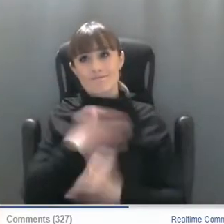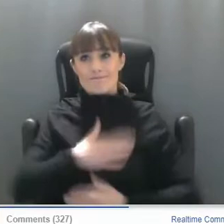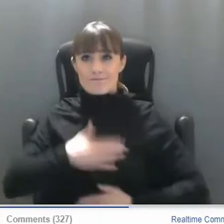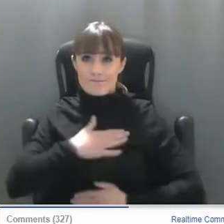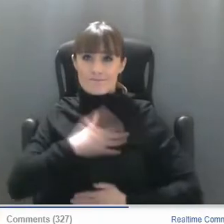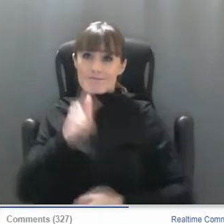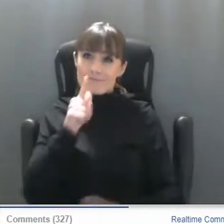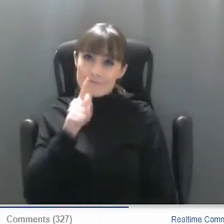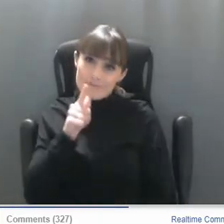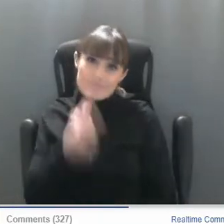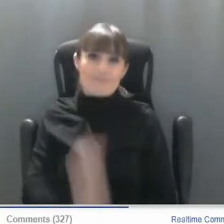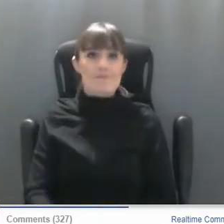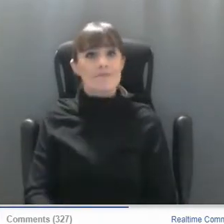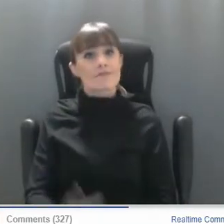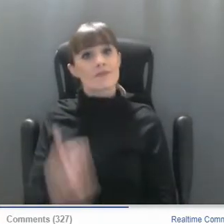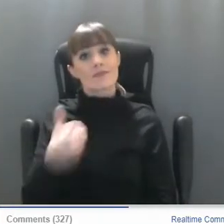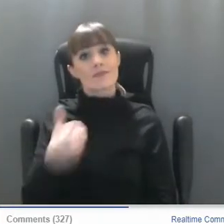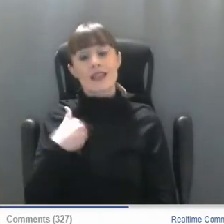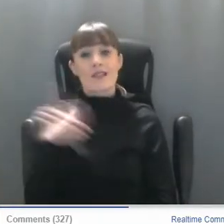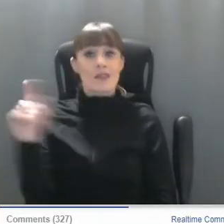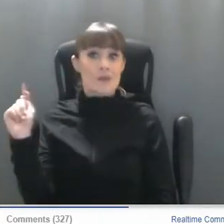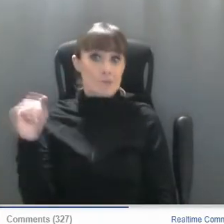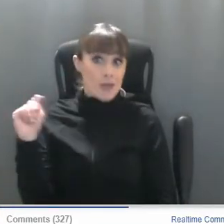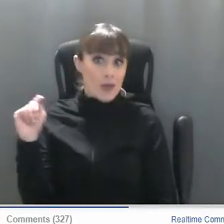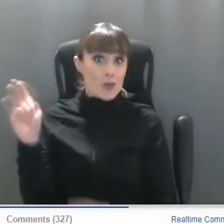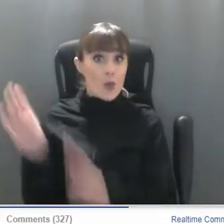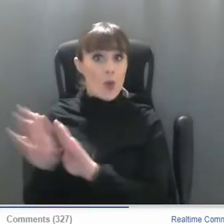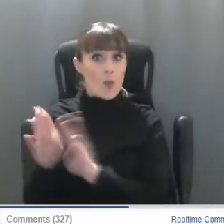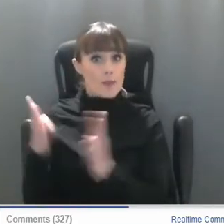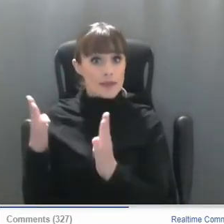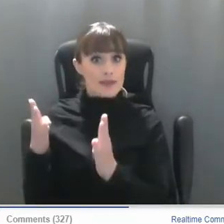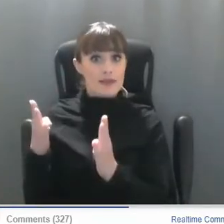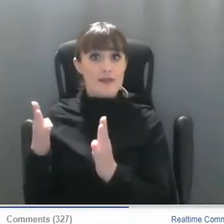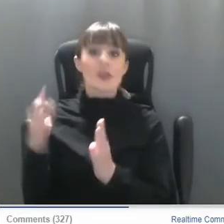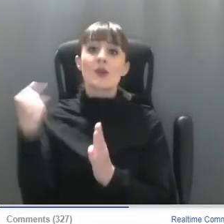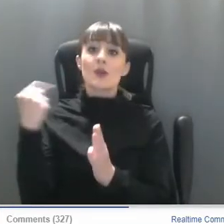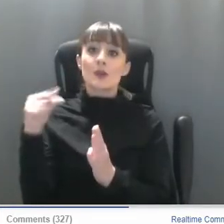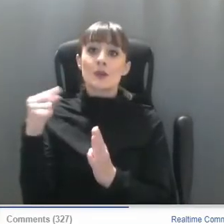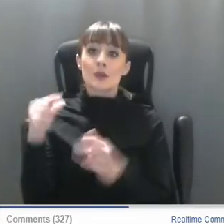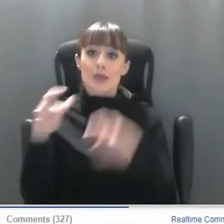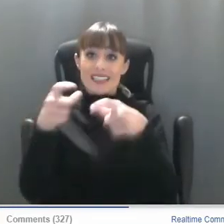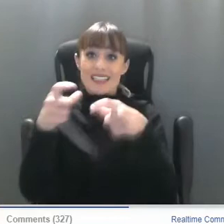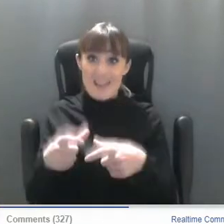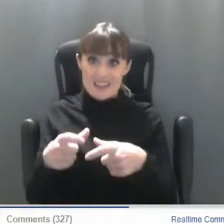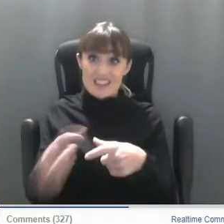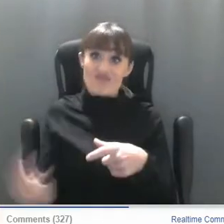open. We have dots for where you can stand to wait in line. Let's see if we